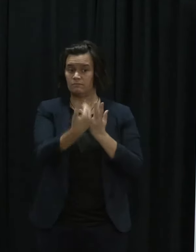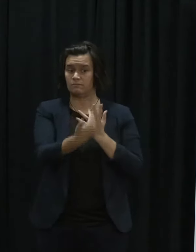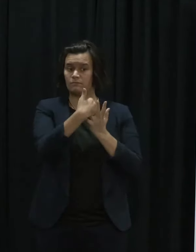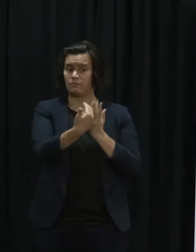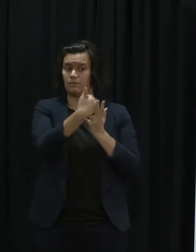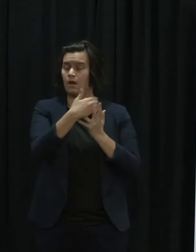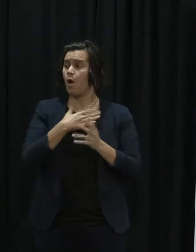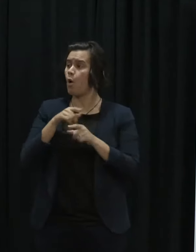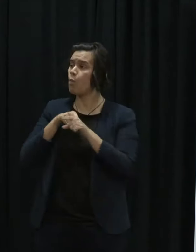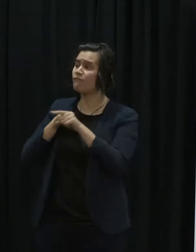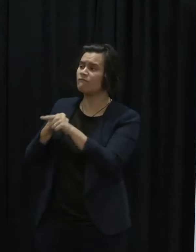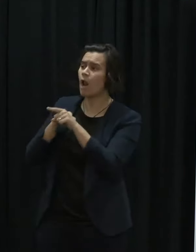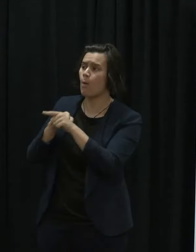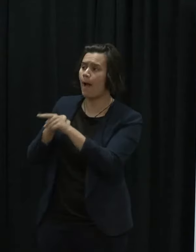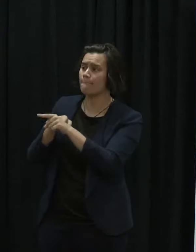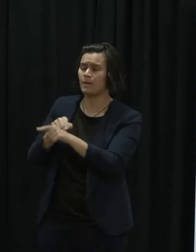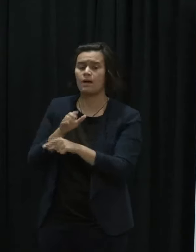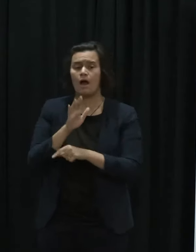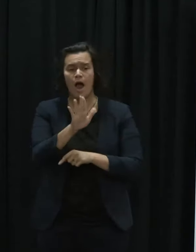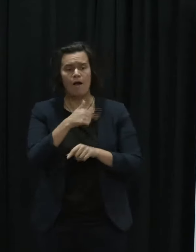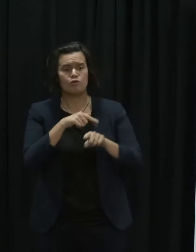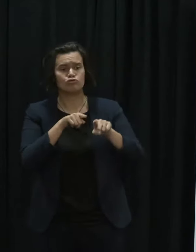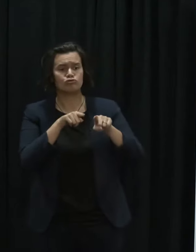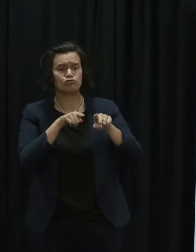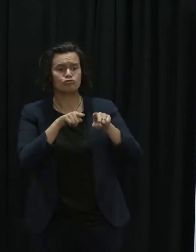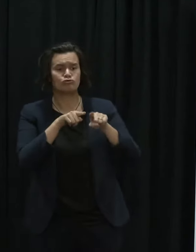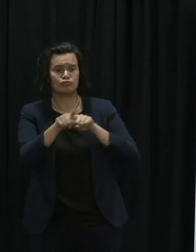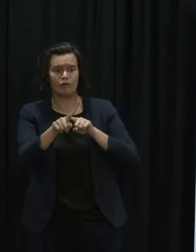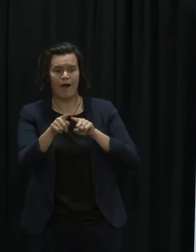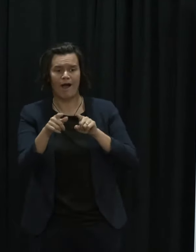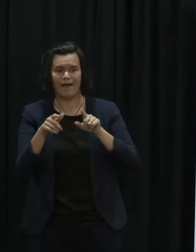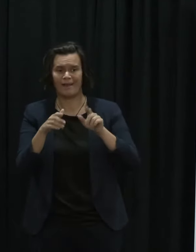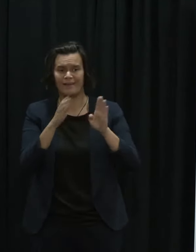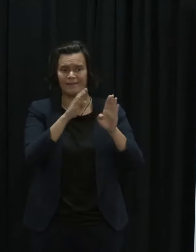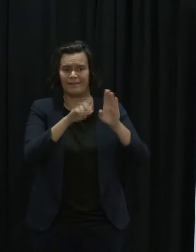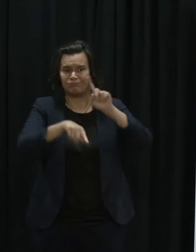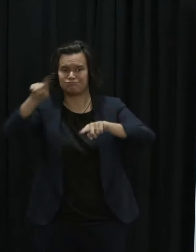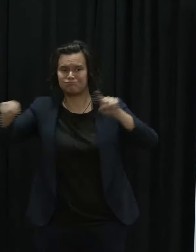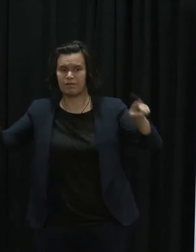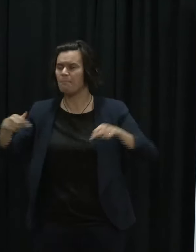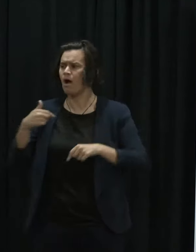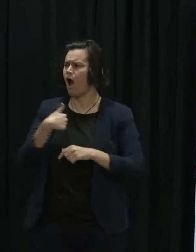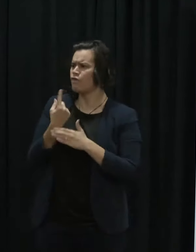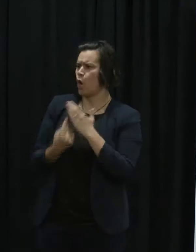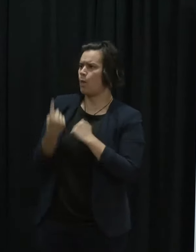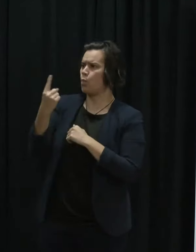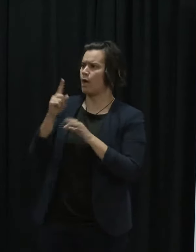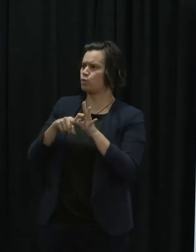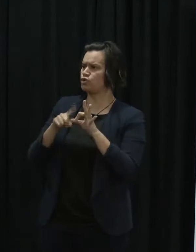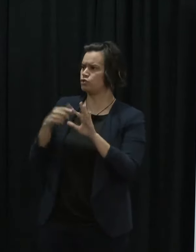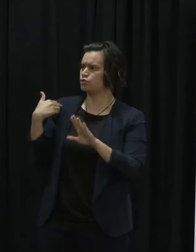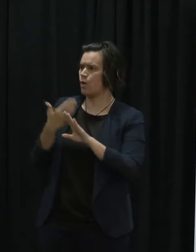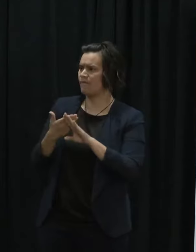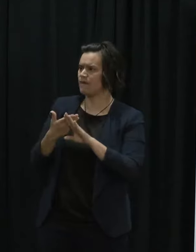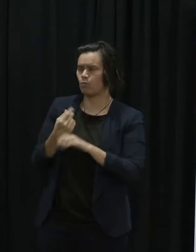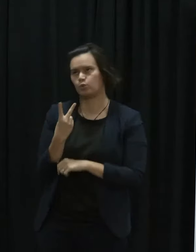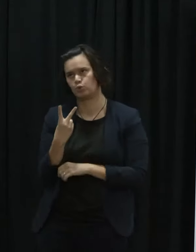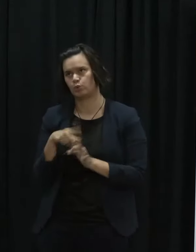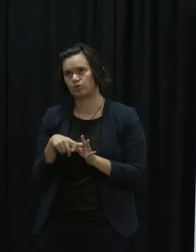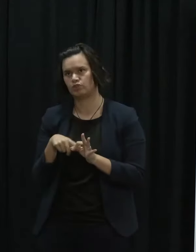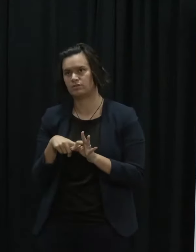few years.